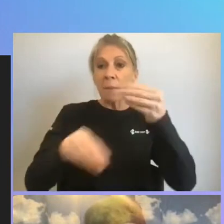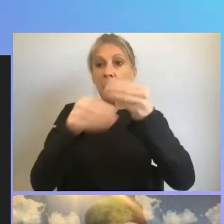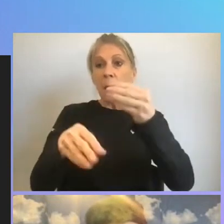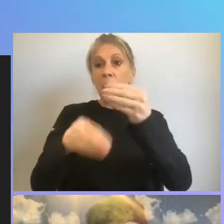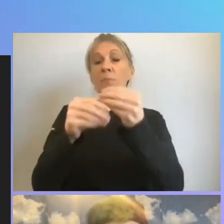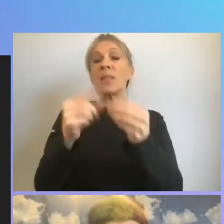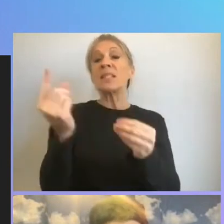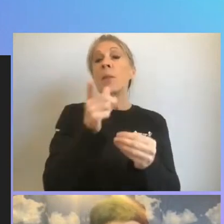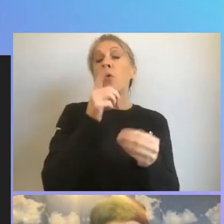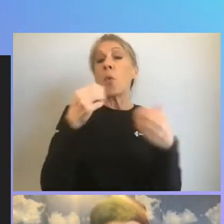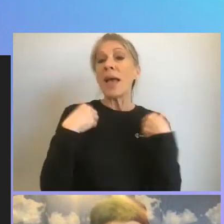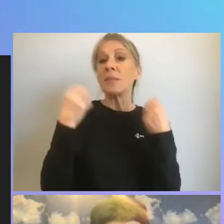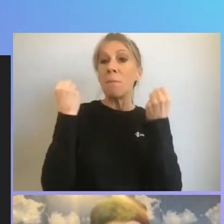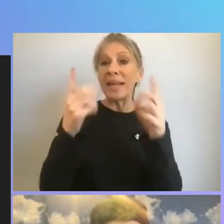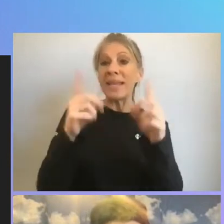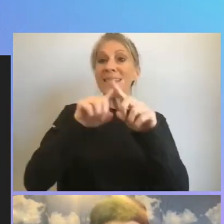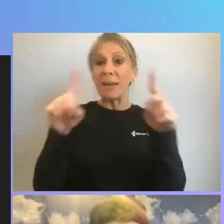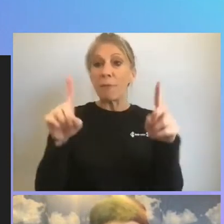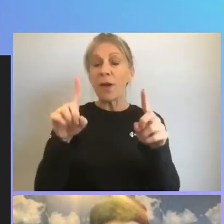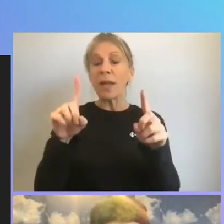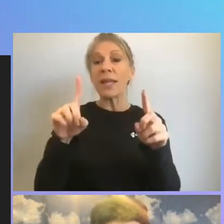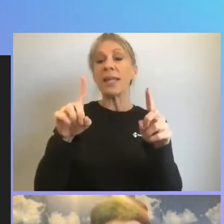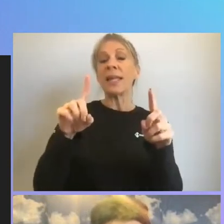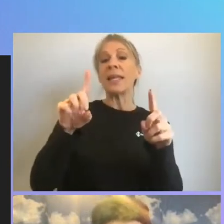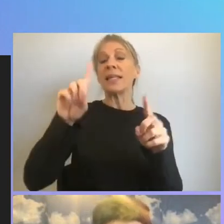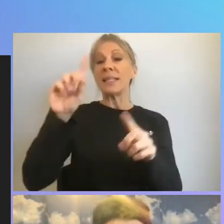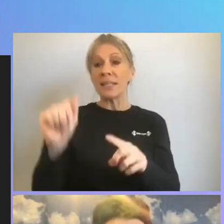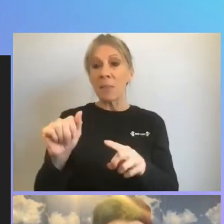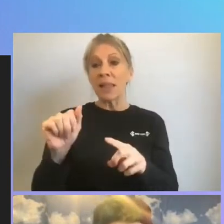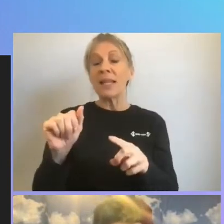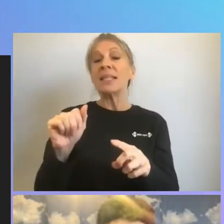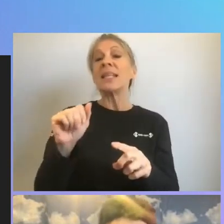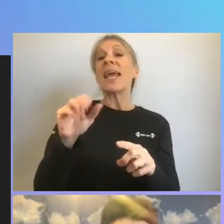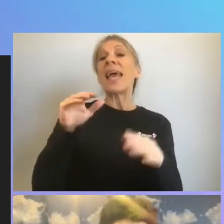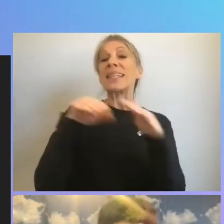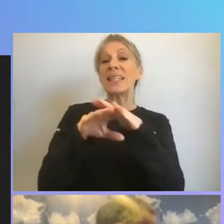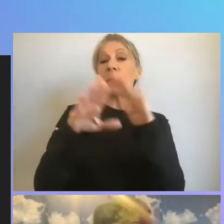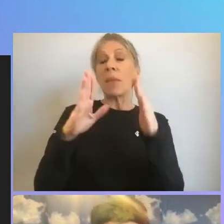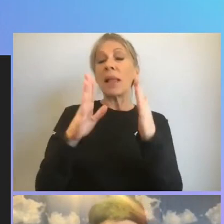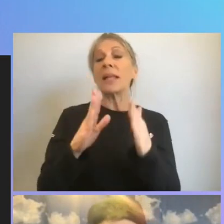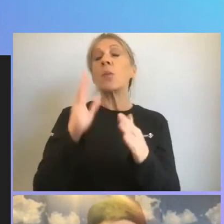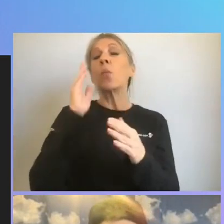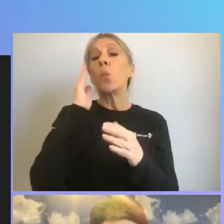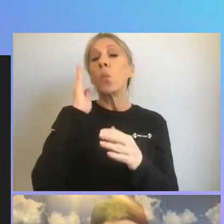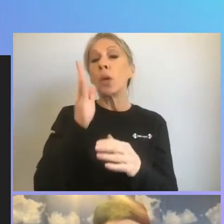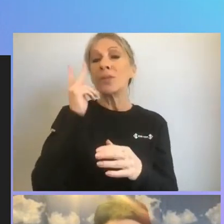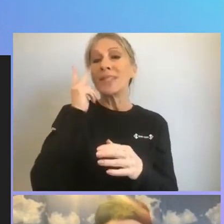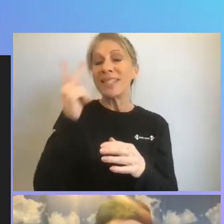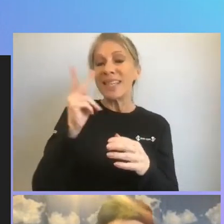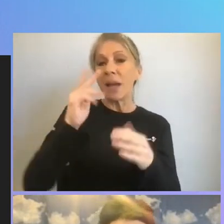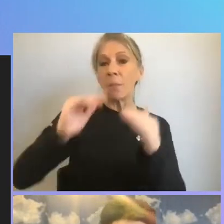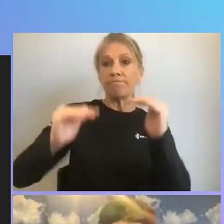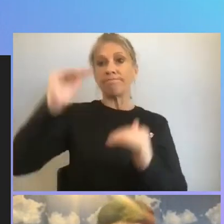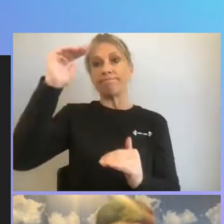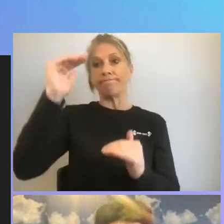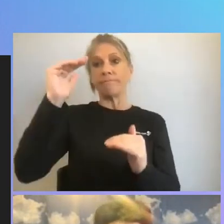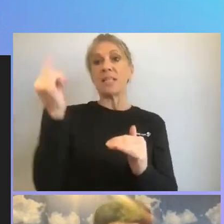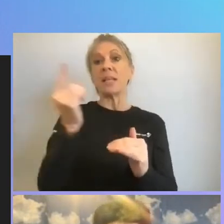disadvantage, staged and accessible, we will see a wider pay gap than someone who is not.